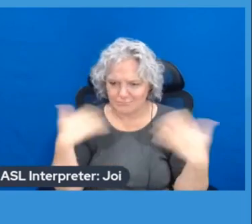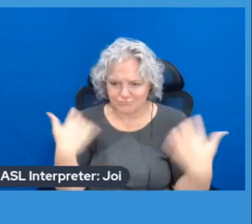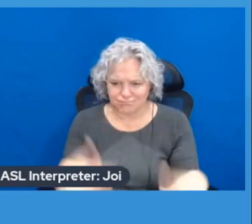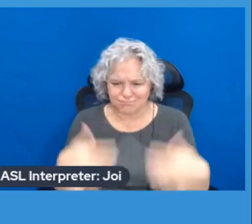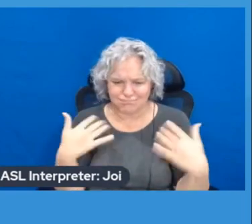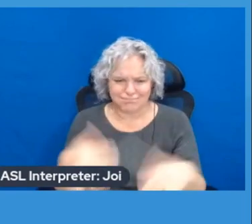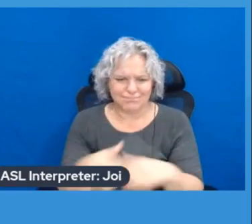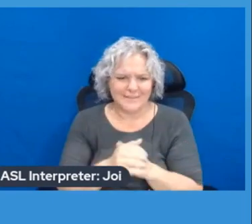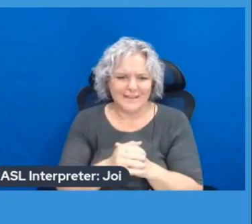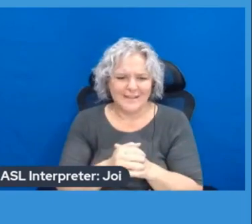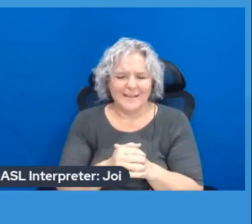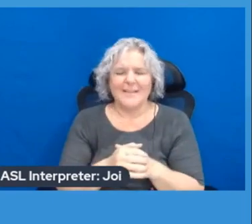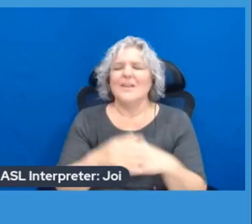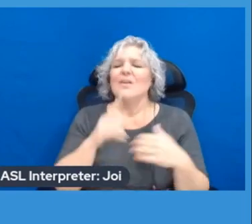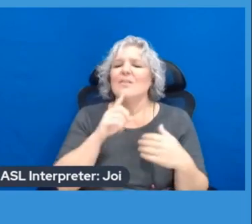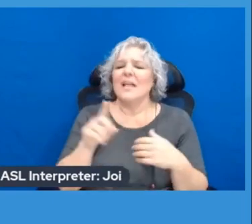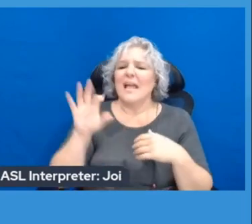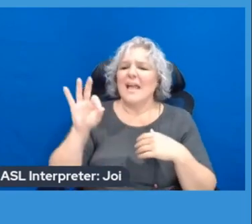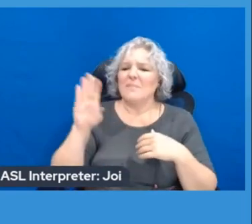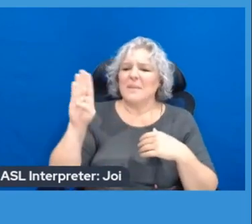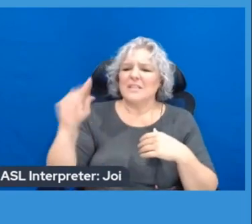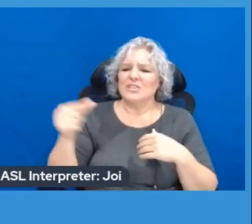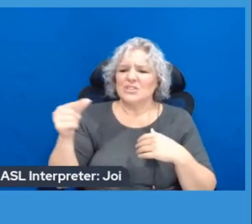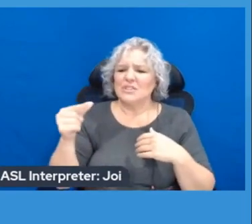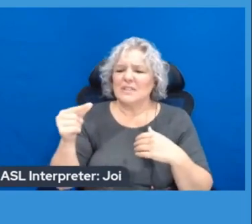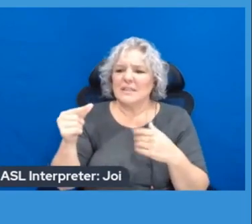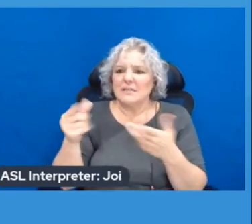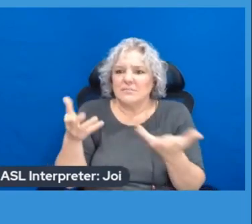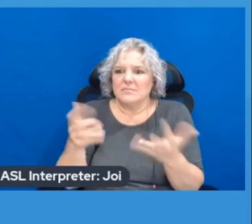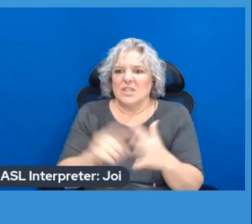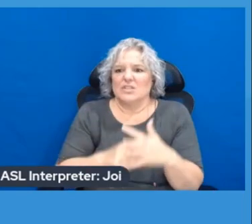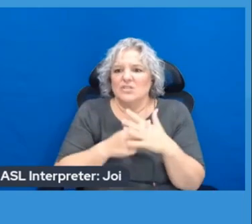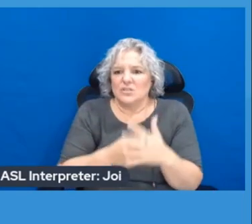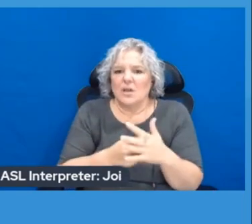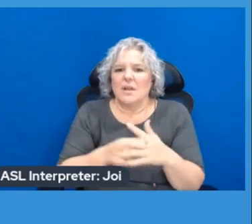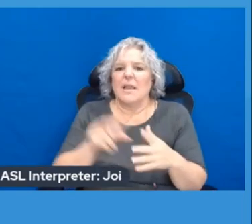FPG was home to one of the first NIH funded centers